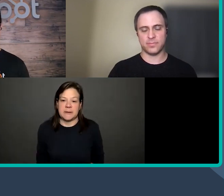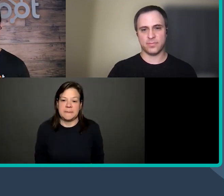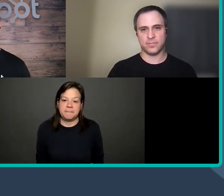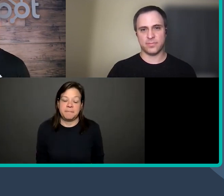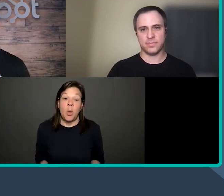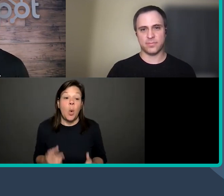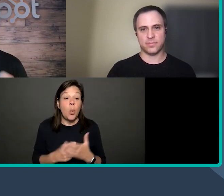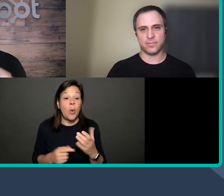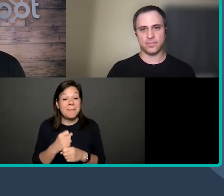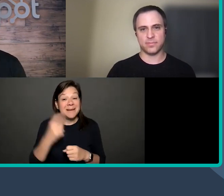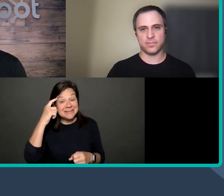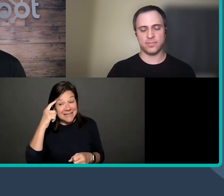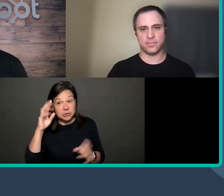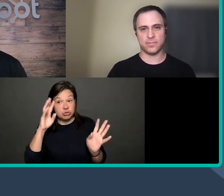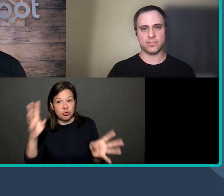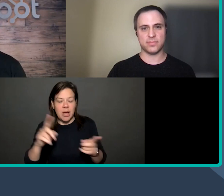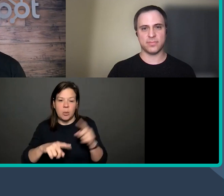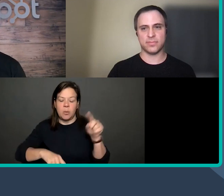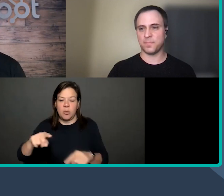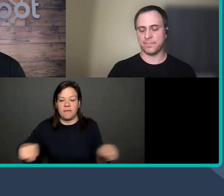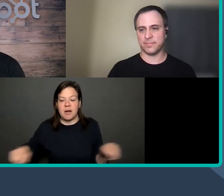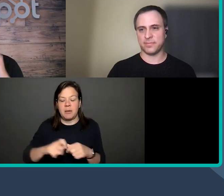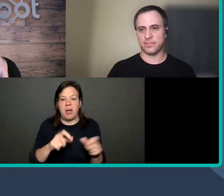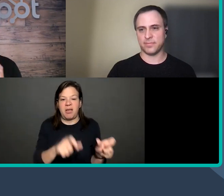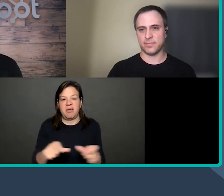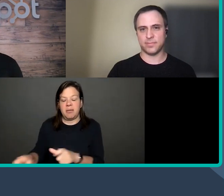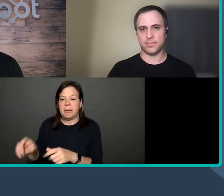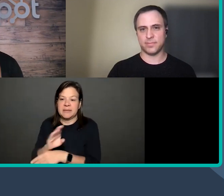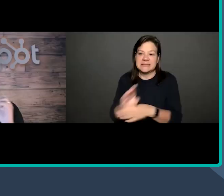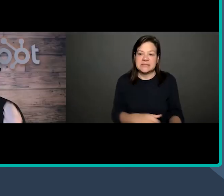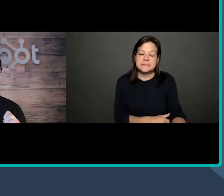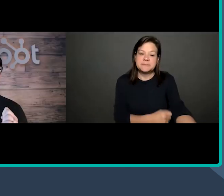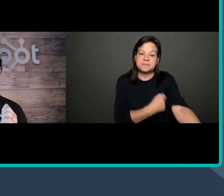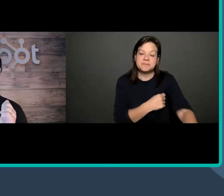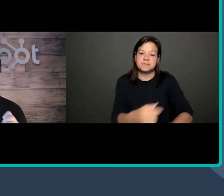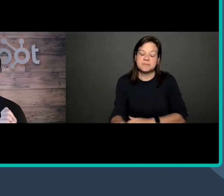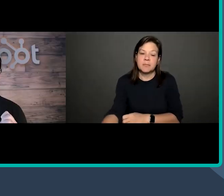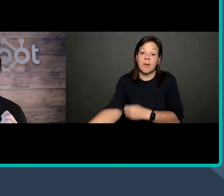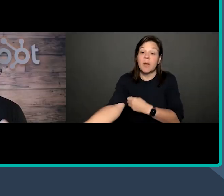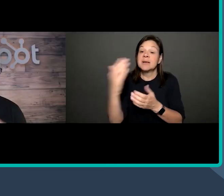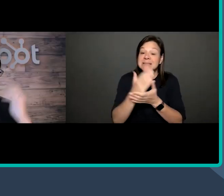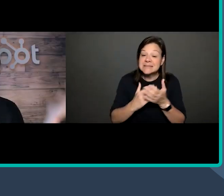THOSE THAT MAKE SENSE TO CREATE MAY VARY. SOME BUSINESSES MAY NEED A CUSTOM OBJECT FOR PHYSICAL